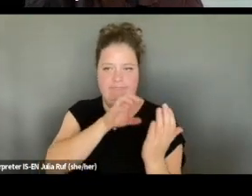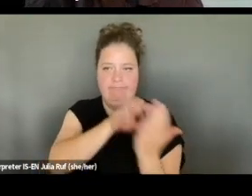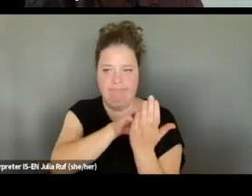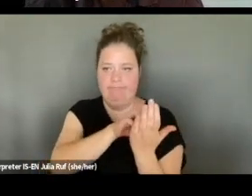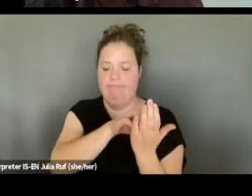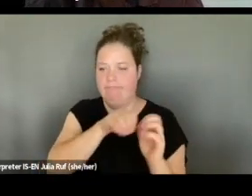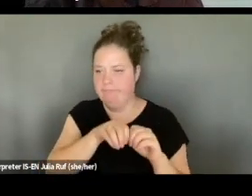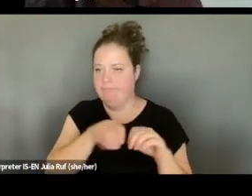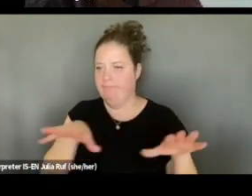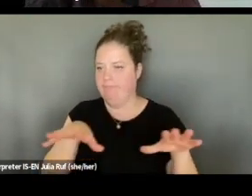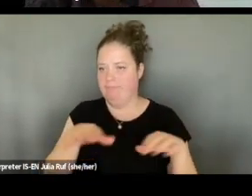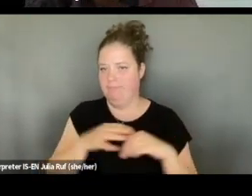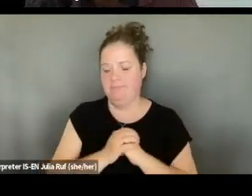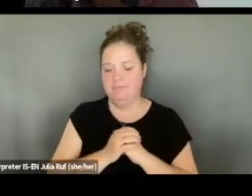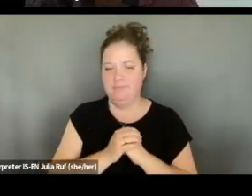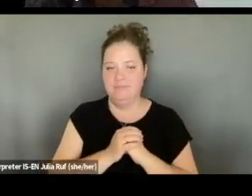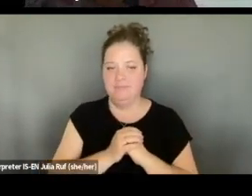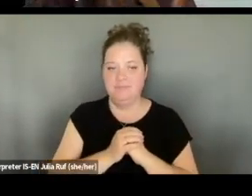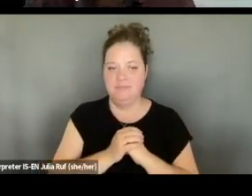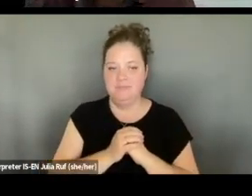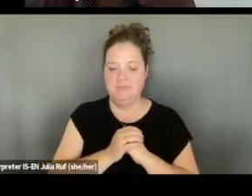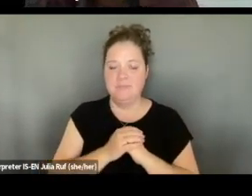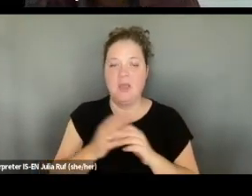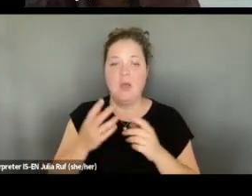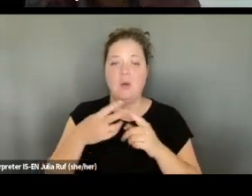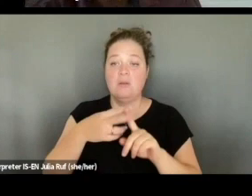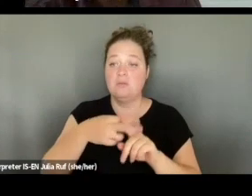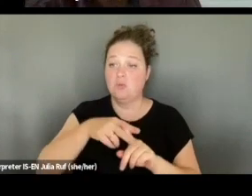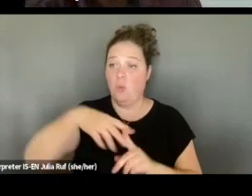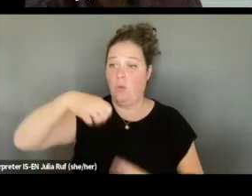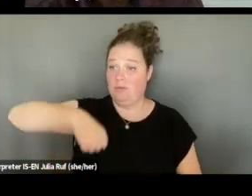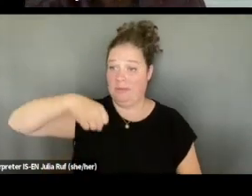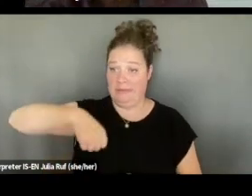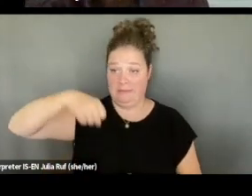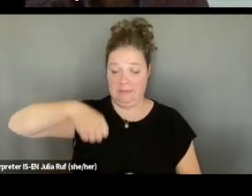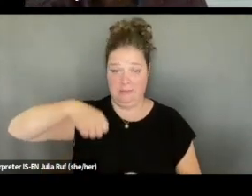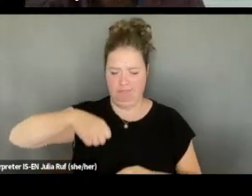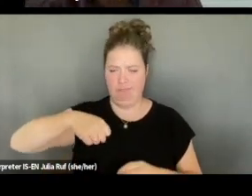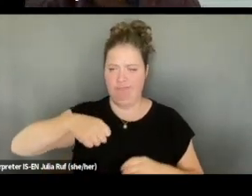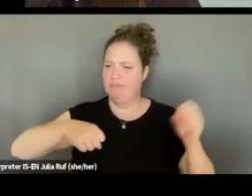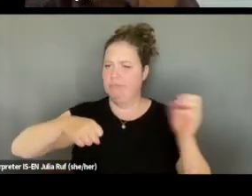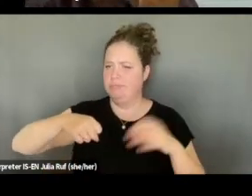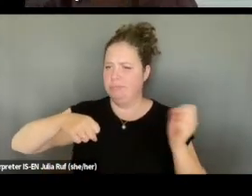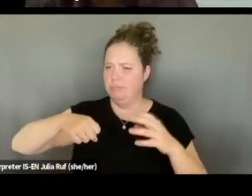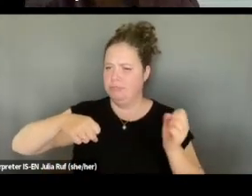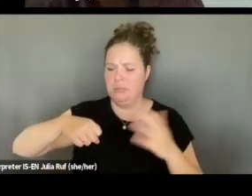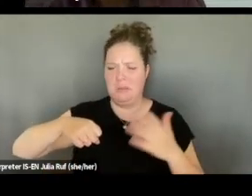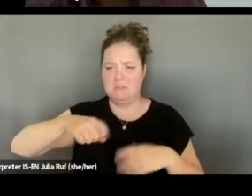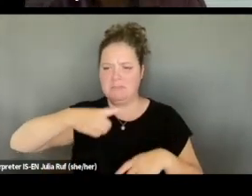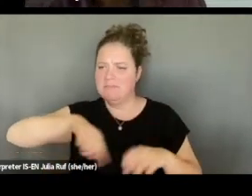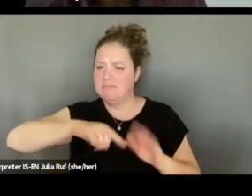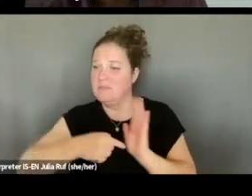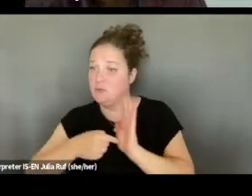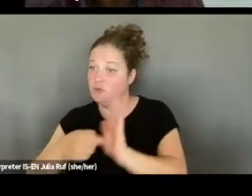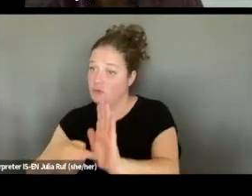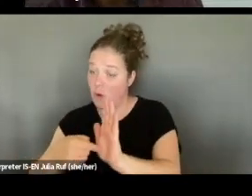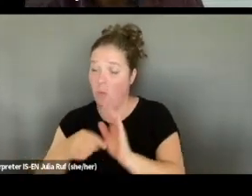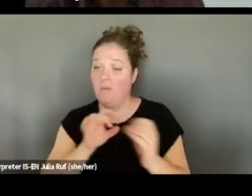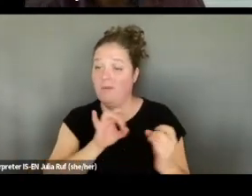as well. So, in the toolkit, we describe the different feedback formats,